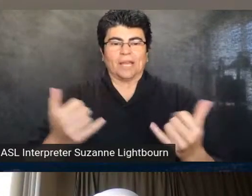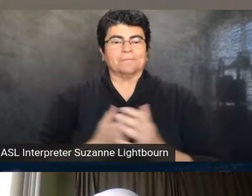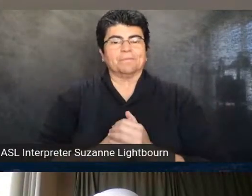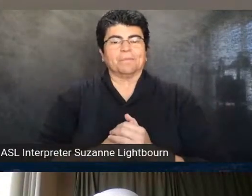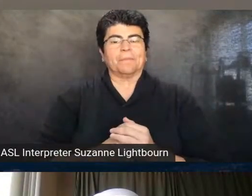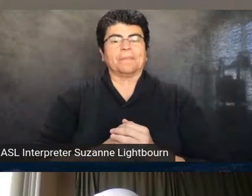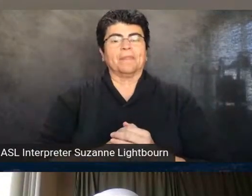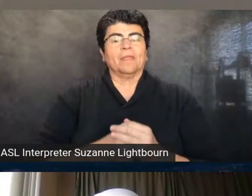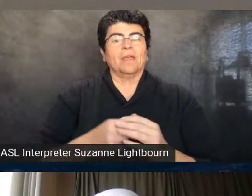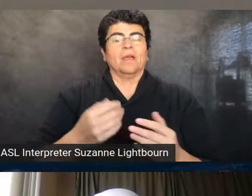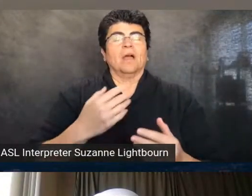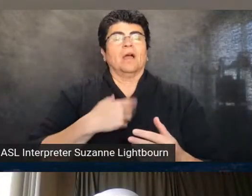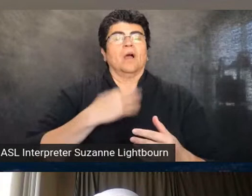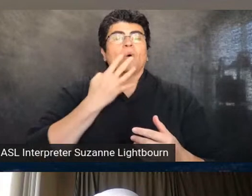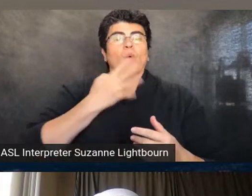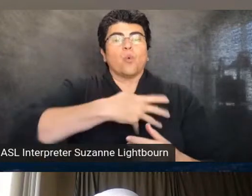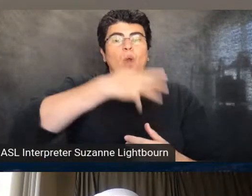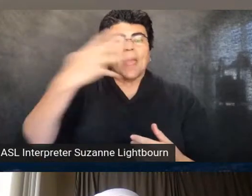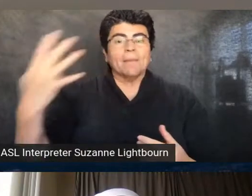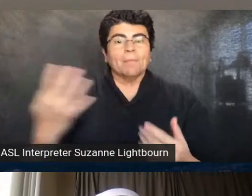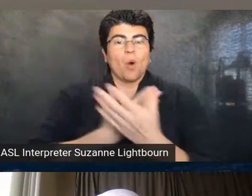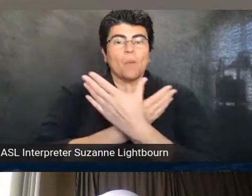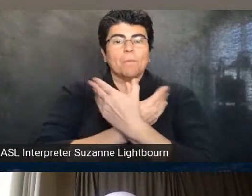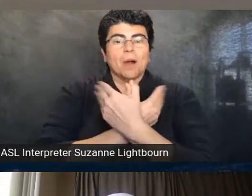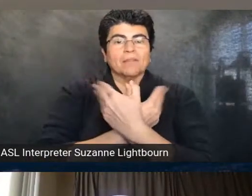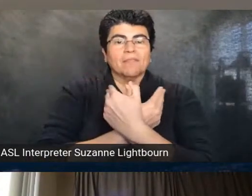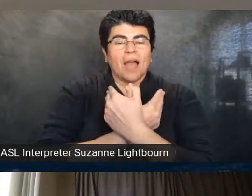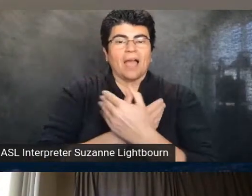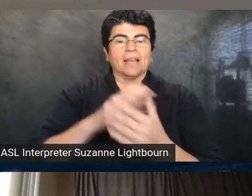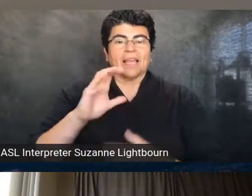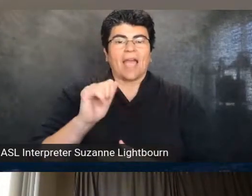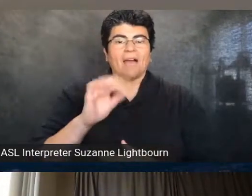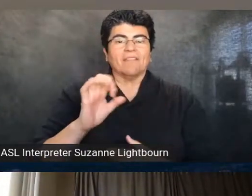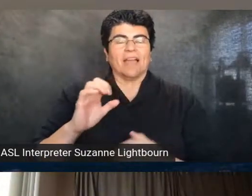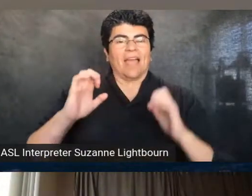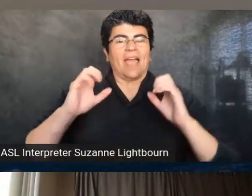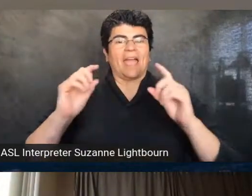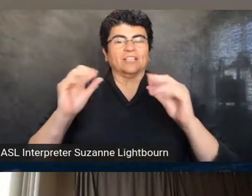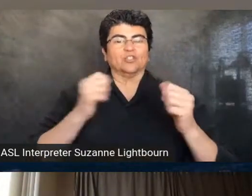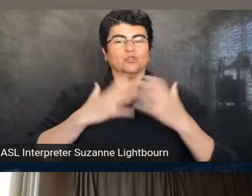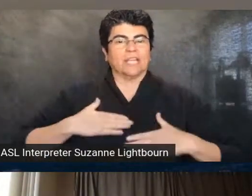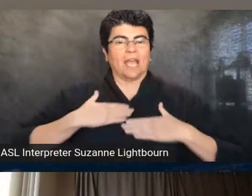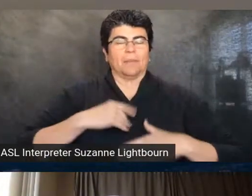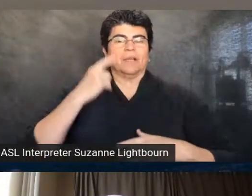Rainbow Butterfly Cafe is an edutainment production company, and the film media production company,